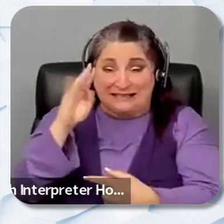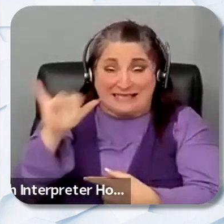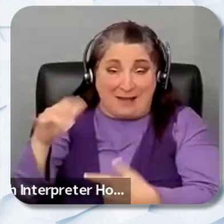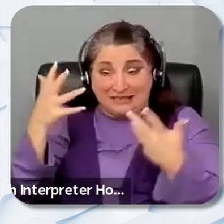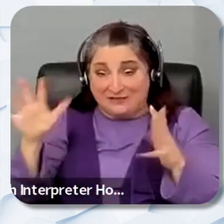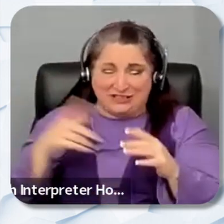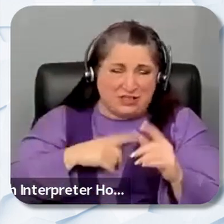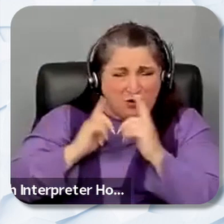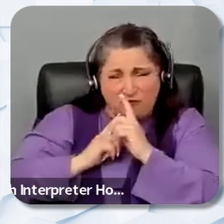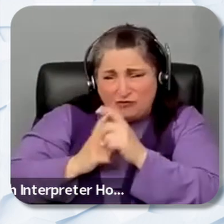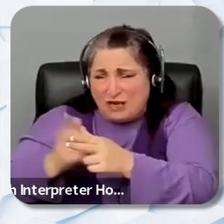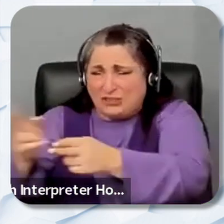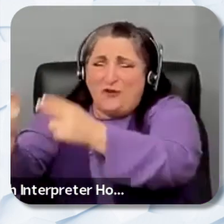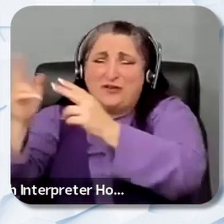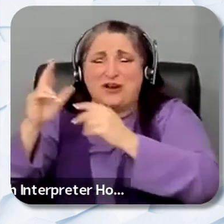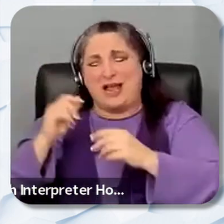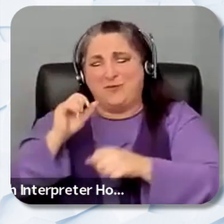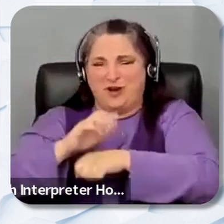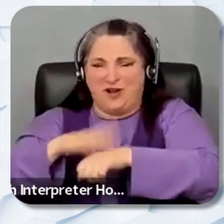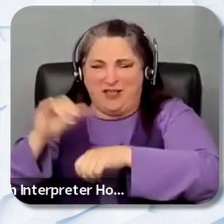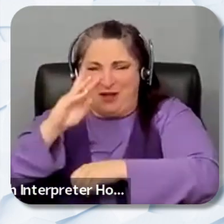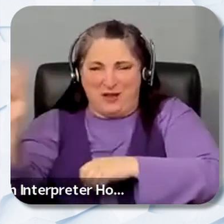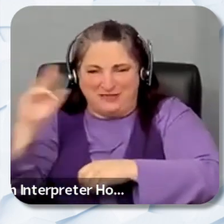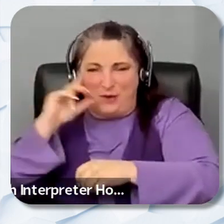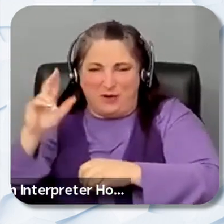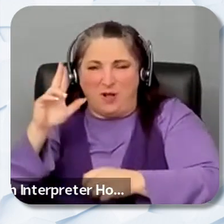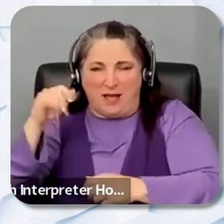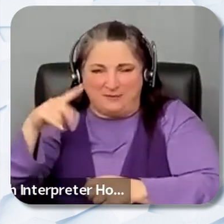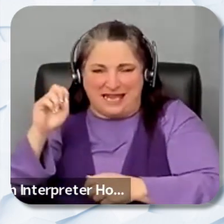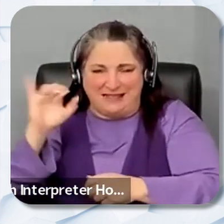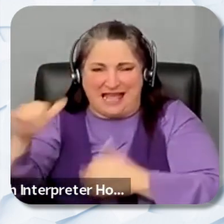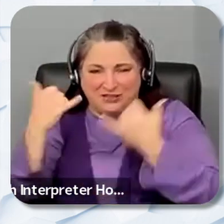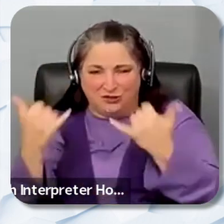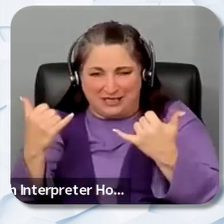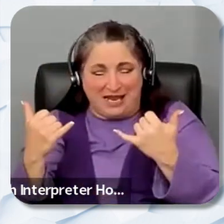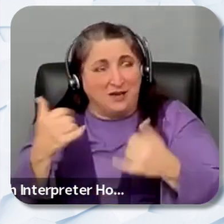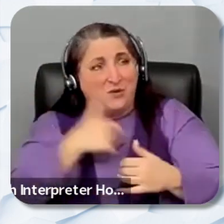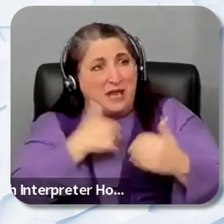and work on that website. We will work to get that updated today. We have it on the